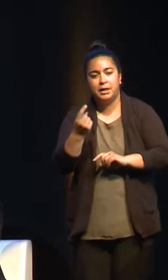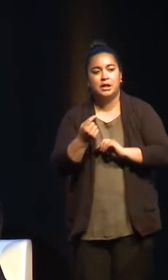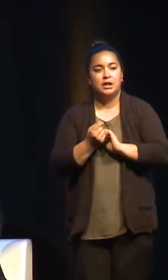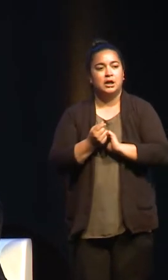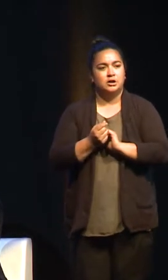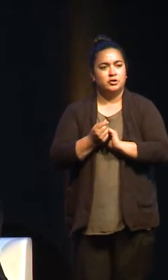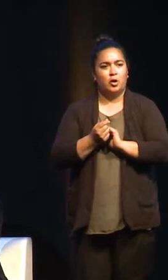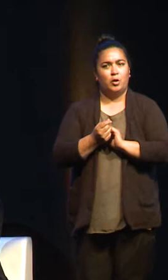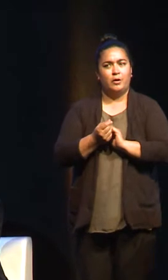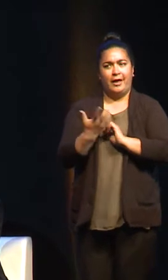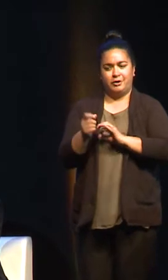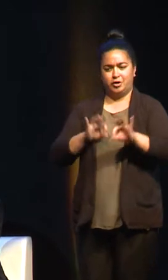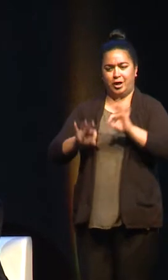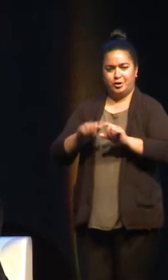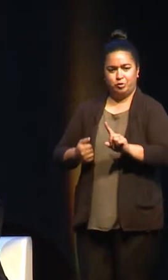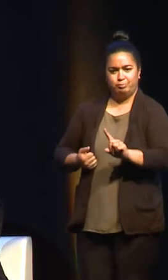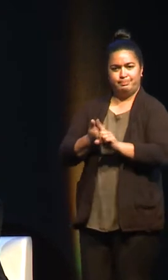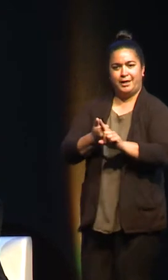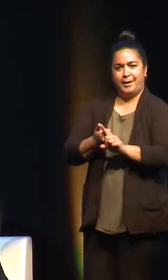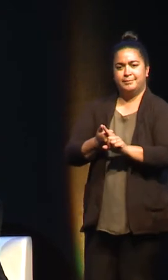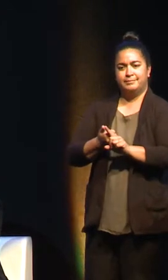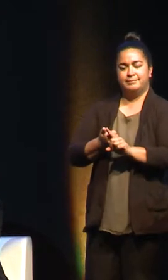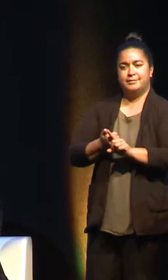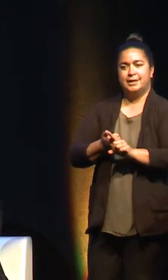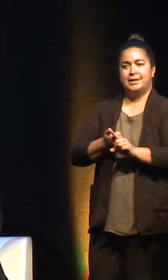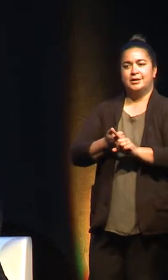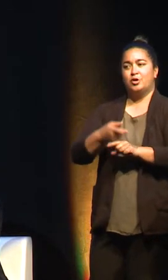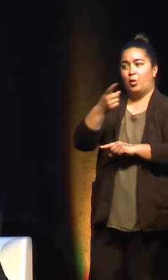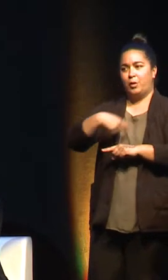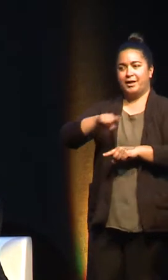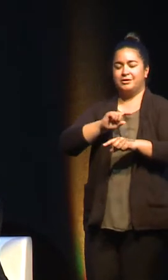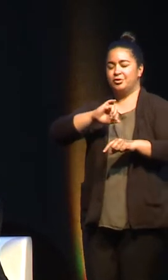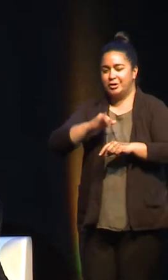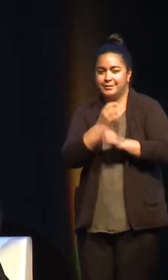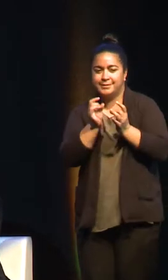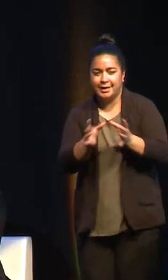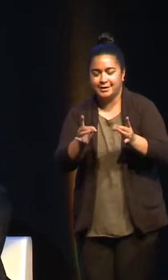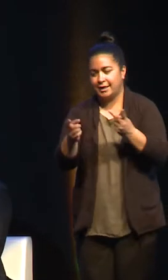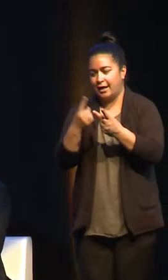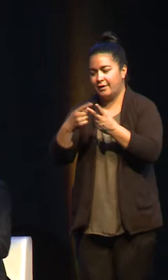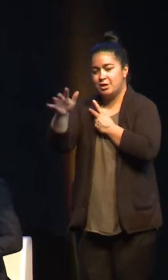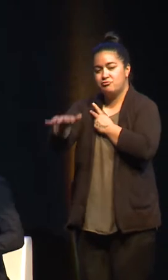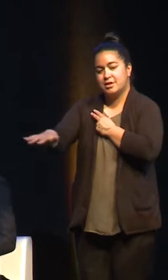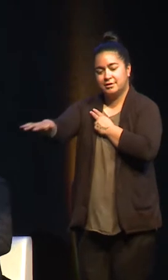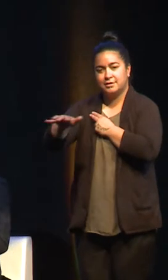science behind it but it's uncertain. So we're planting seeds in other areas in preparation